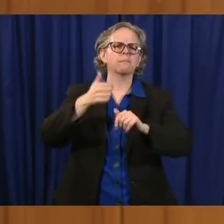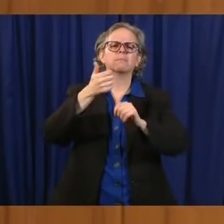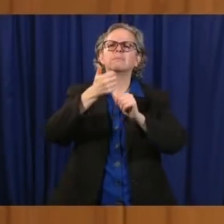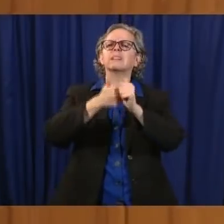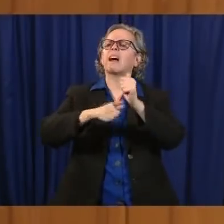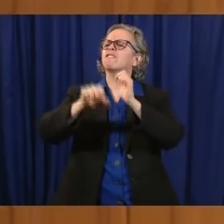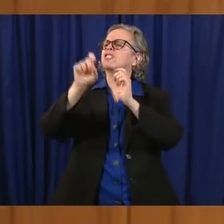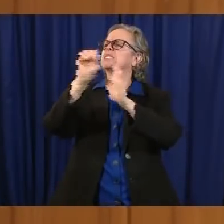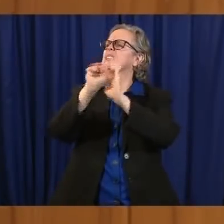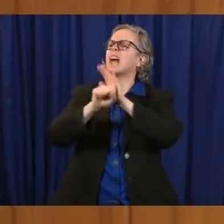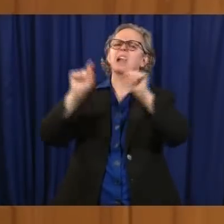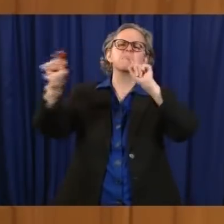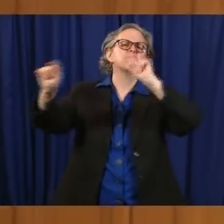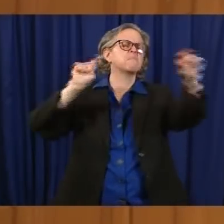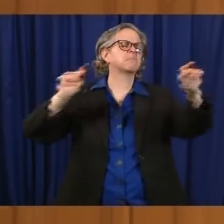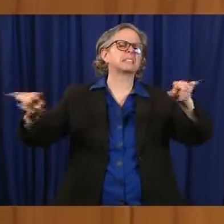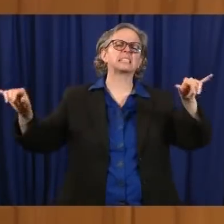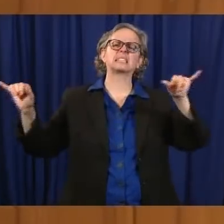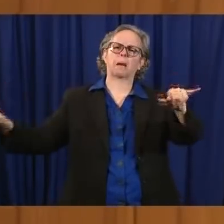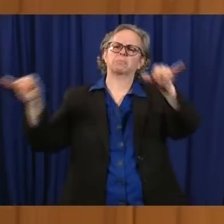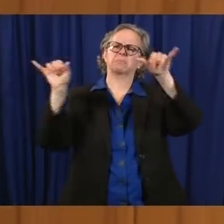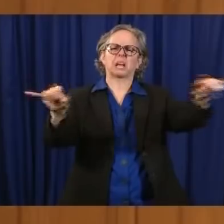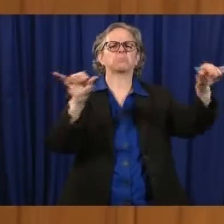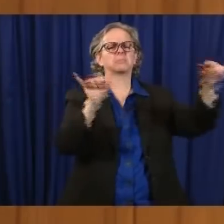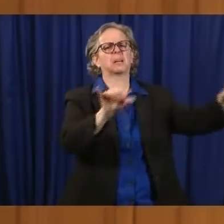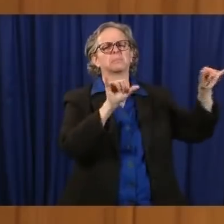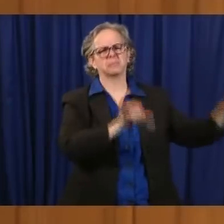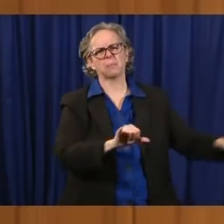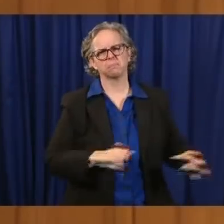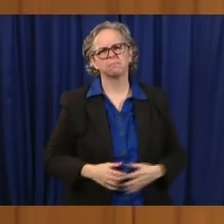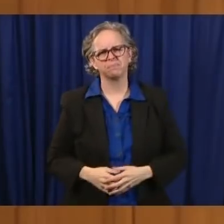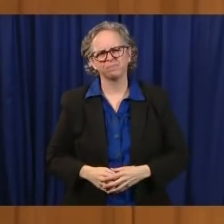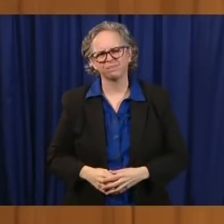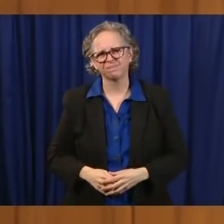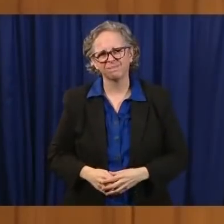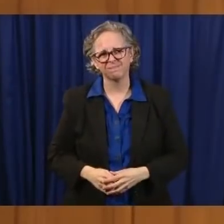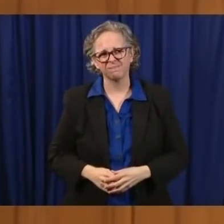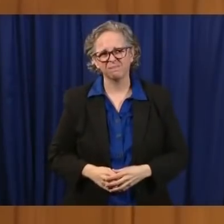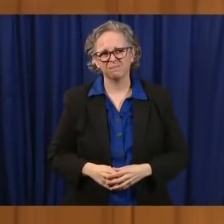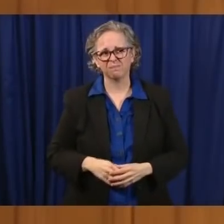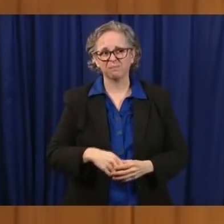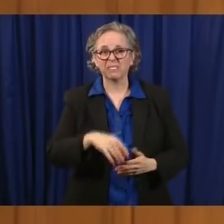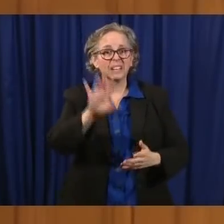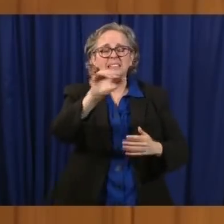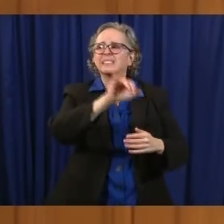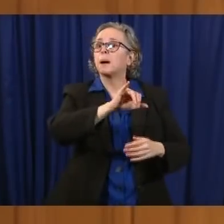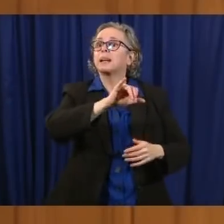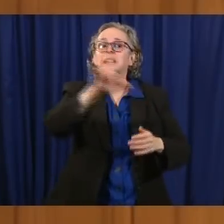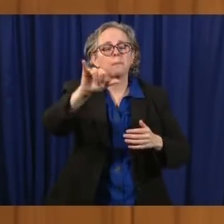IMPORTANT, WE HAVE KNOWN ALL ALONG THAT NURSING HOMES WERE GOING TO BE A VERY HIGH RISK PLACE FOR US IN OHIO LIKE